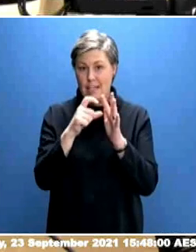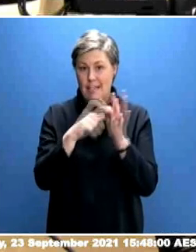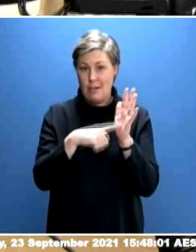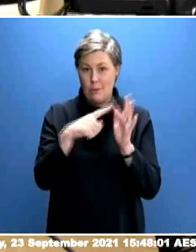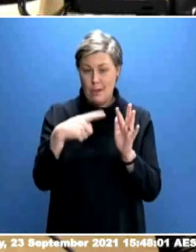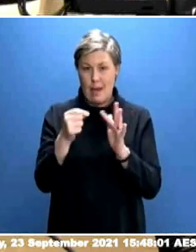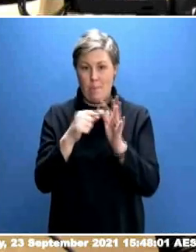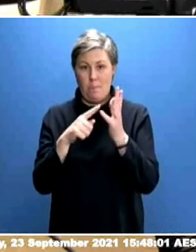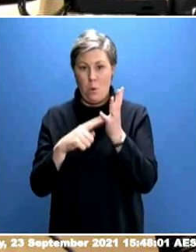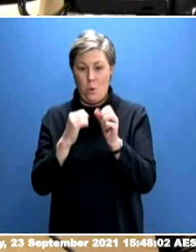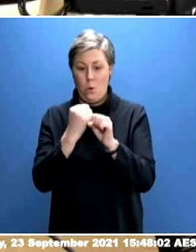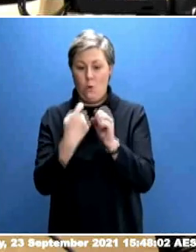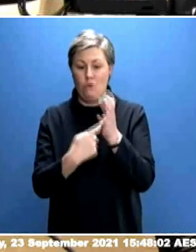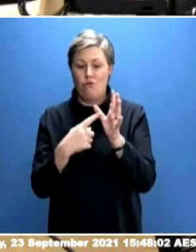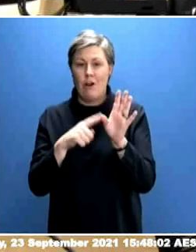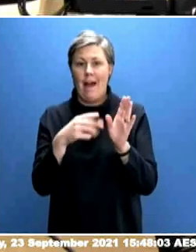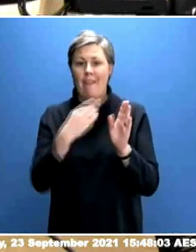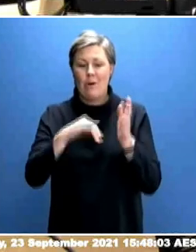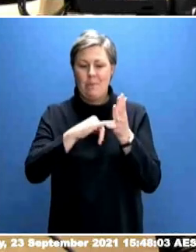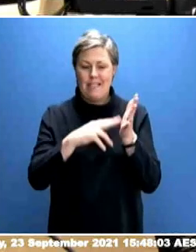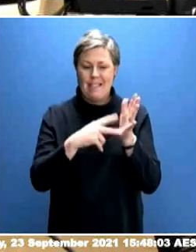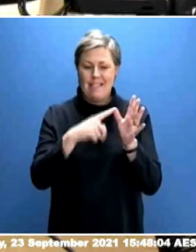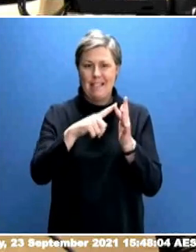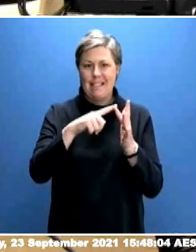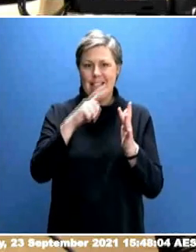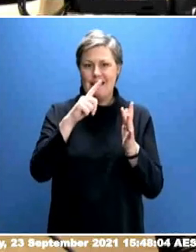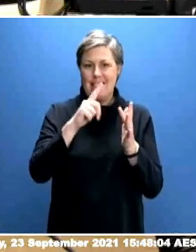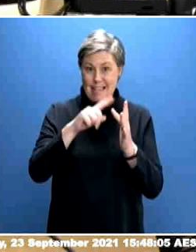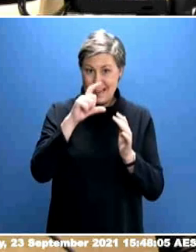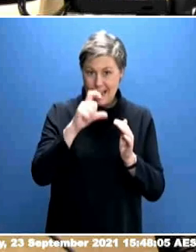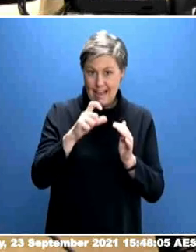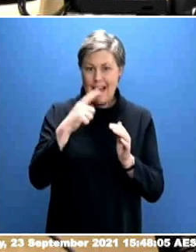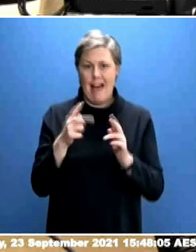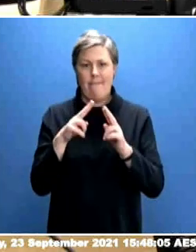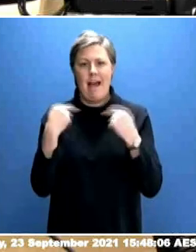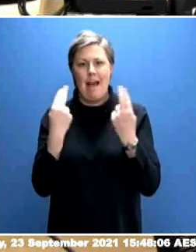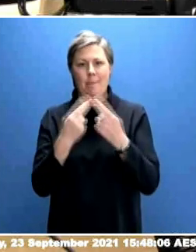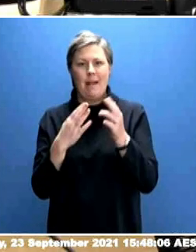SNAICC and the Family Matters Campaign collectively to give some evidence.